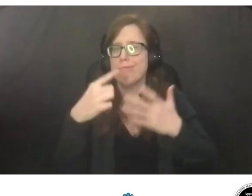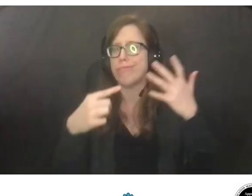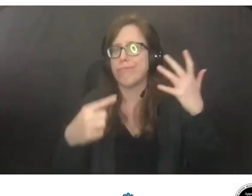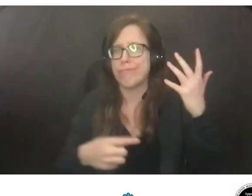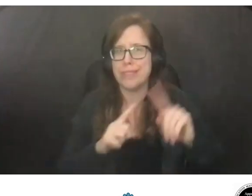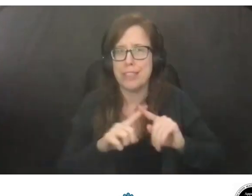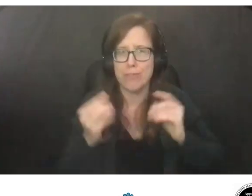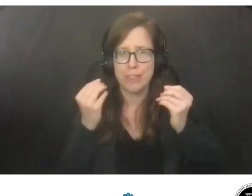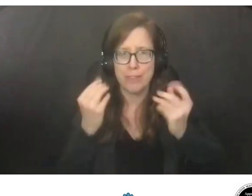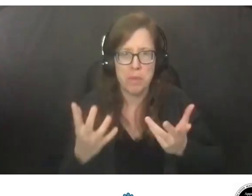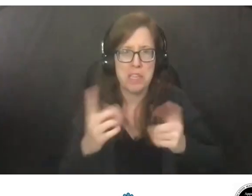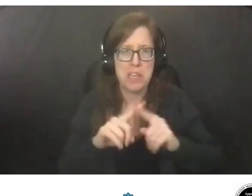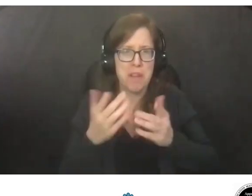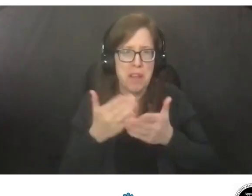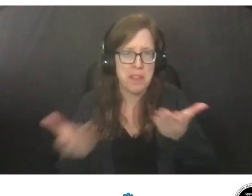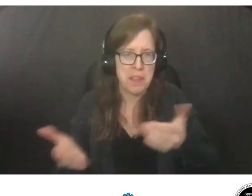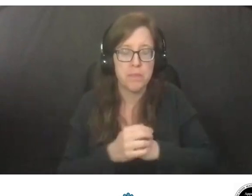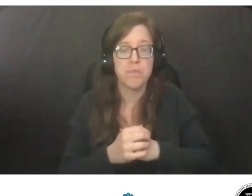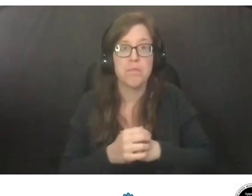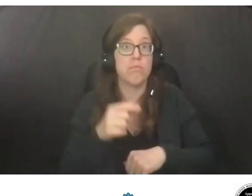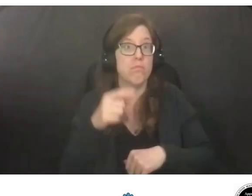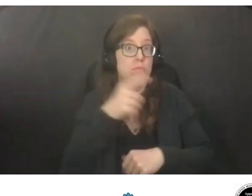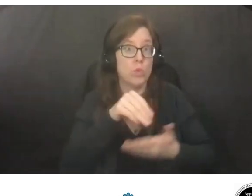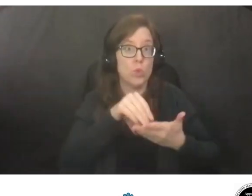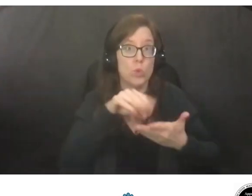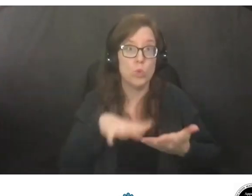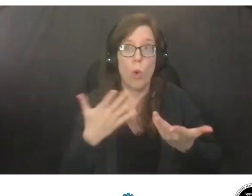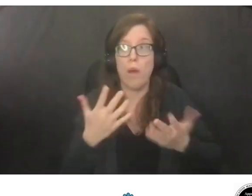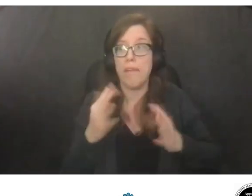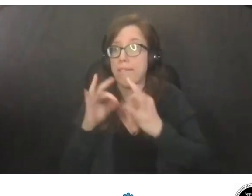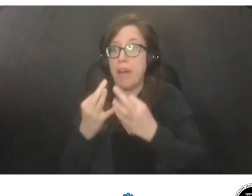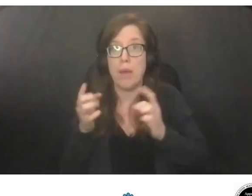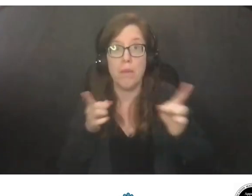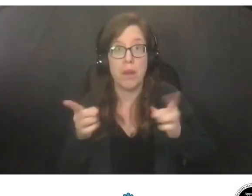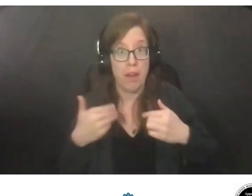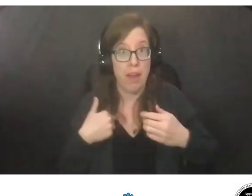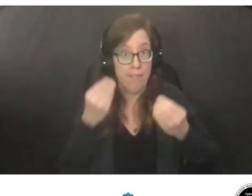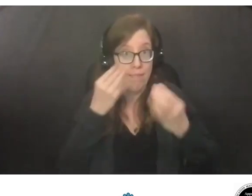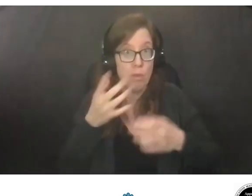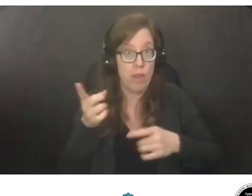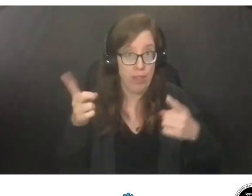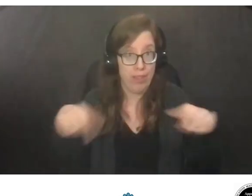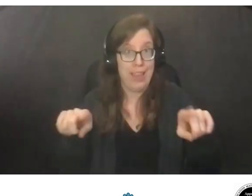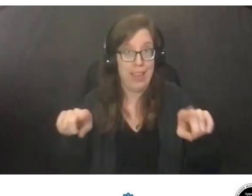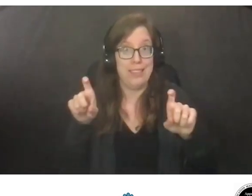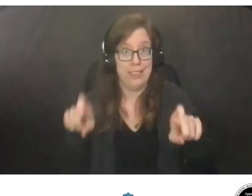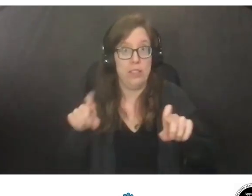Does this student and/or family have the information they need to make